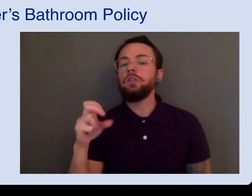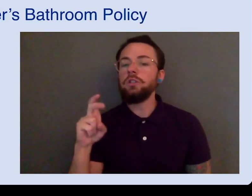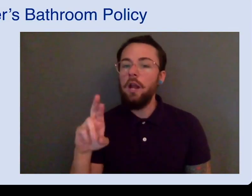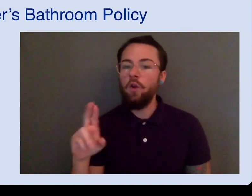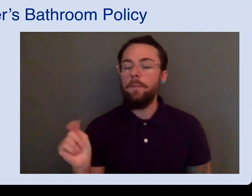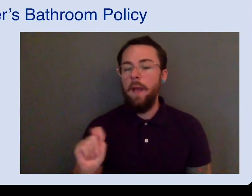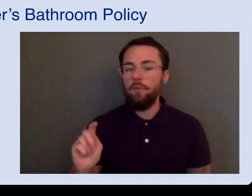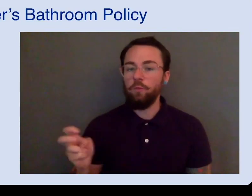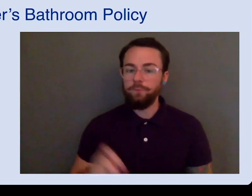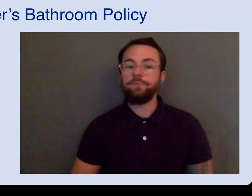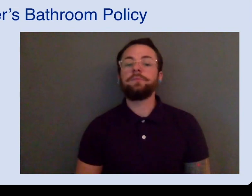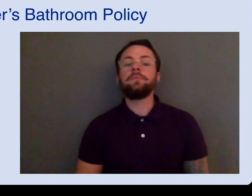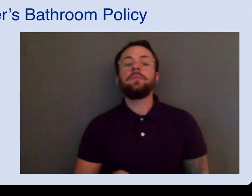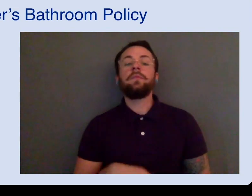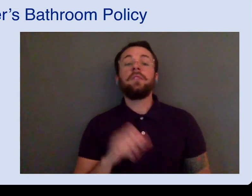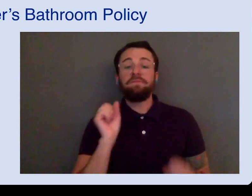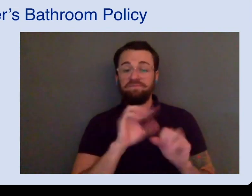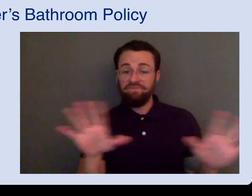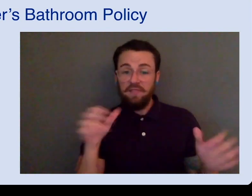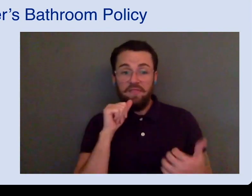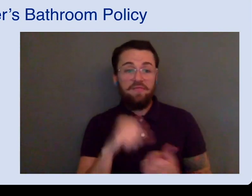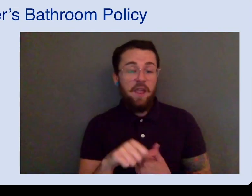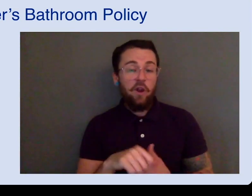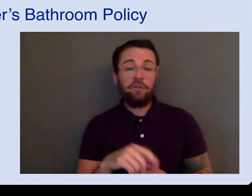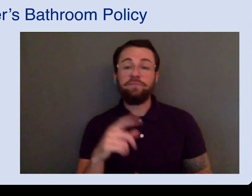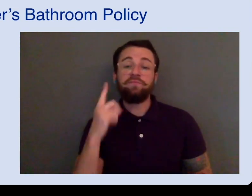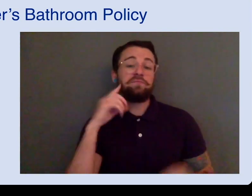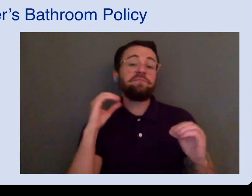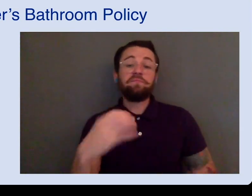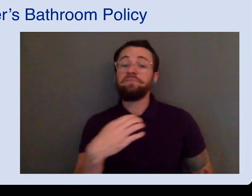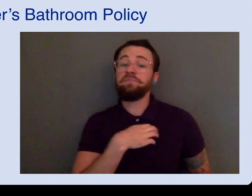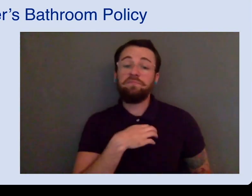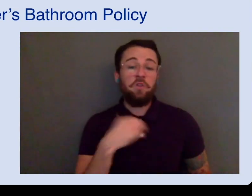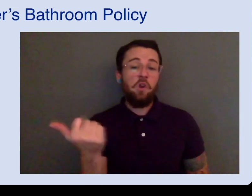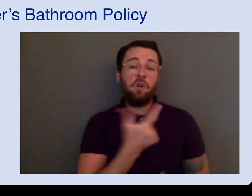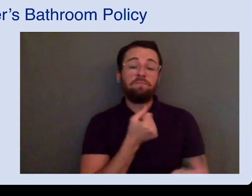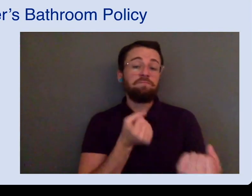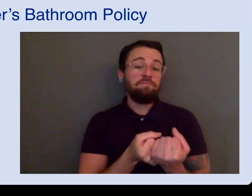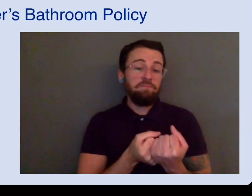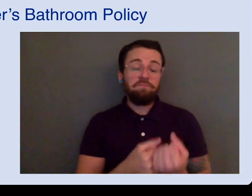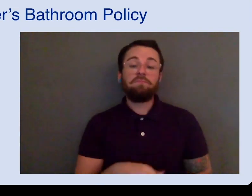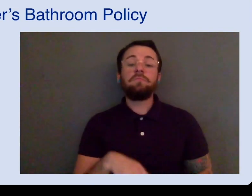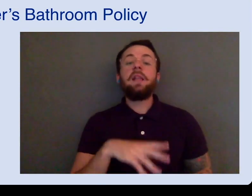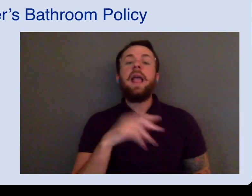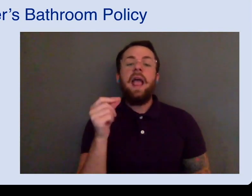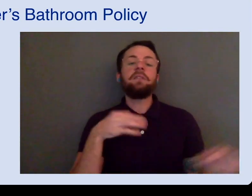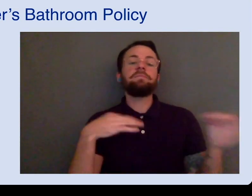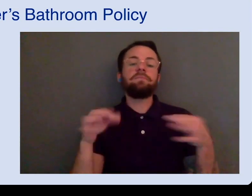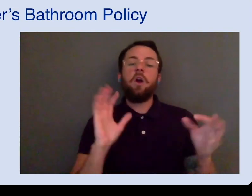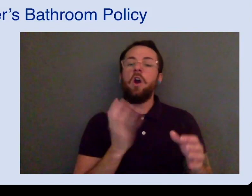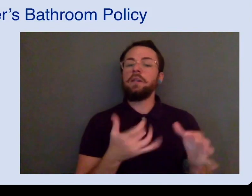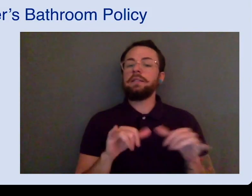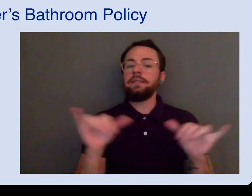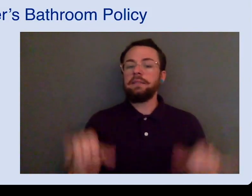our bathrooms to gender neutral and that all of the bathrooms would be gender neutral. We sent the letter out.